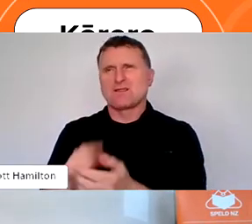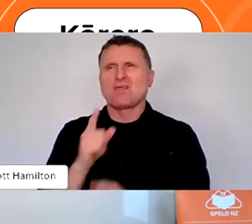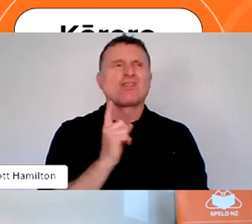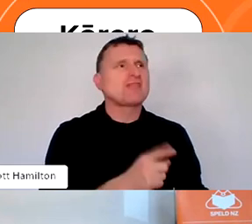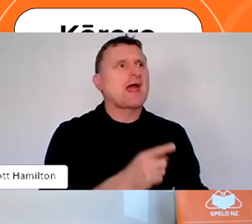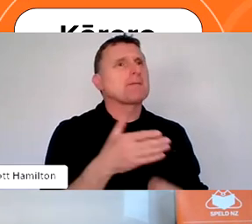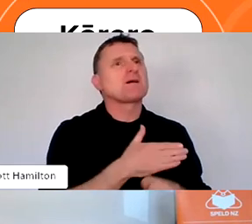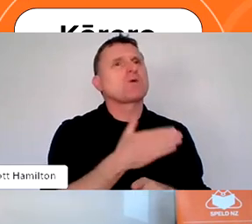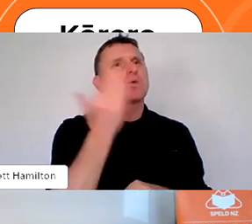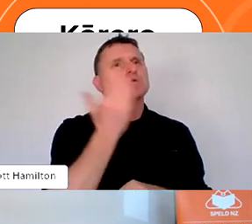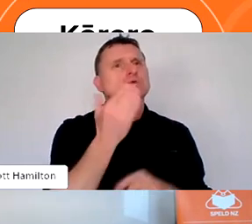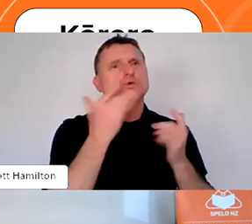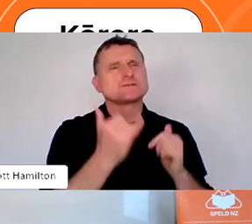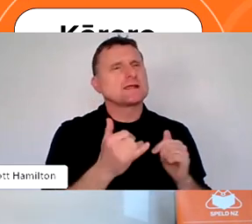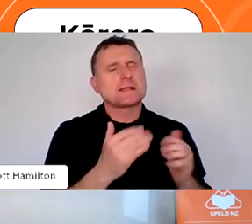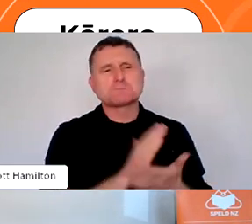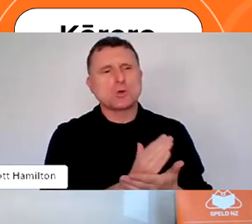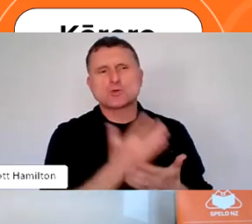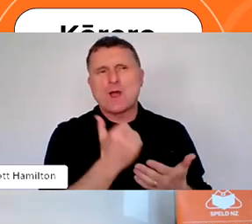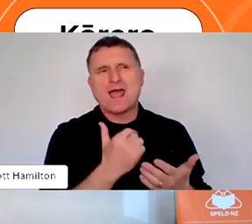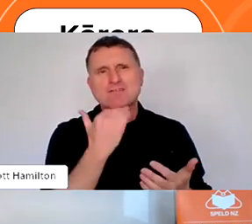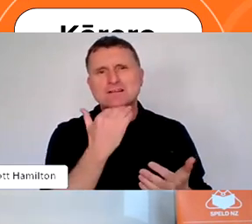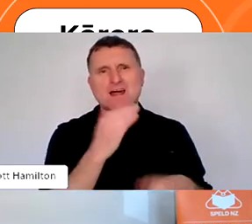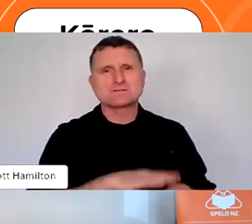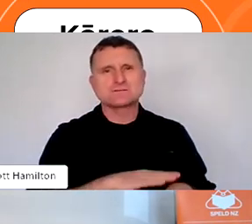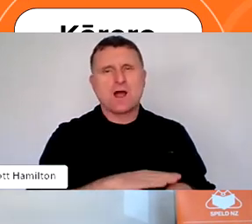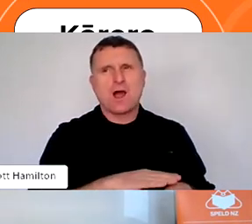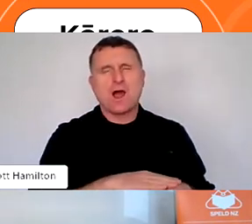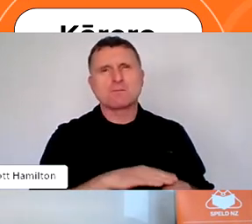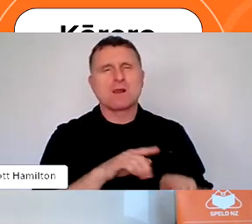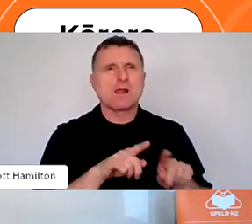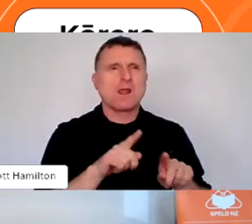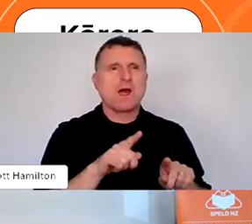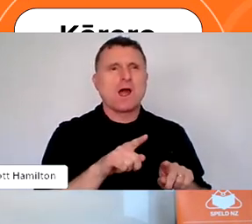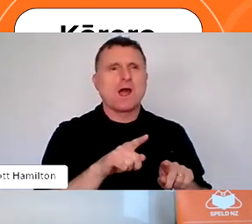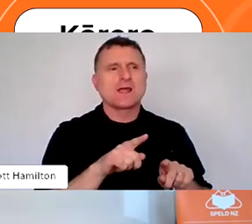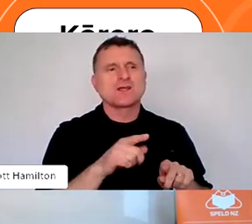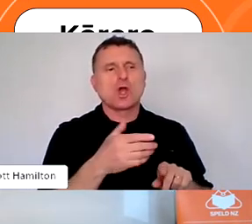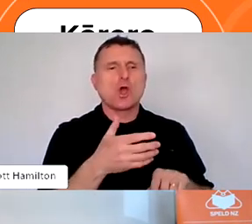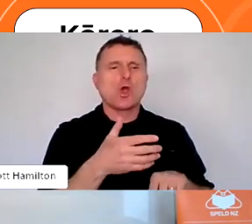time in that session to pick up some of the early indicators for